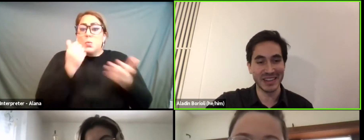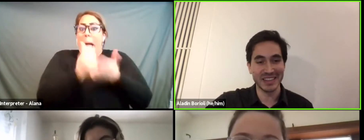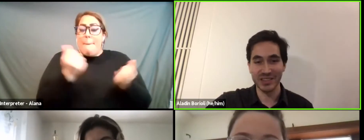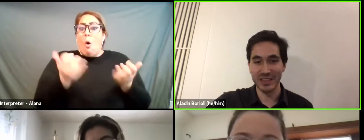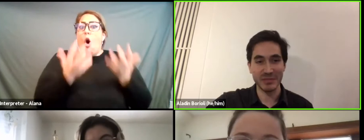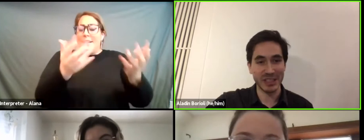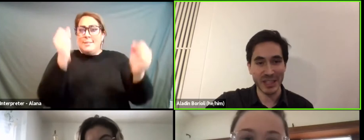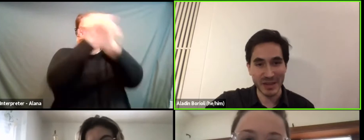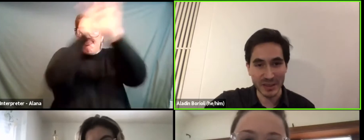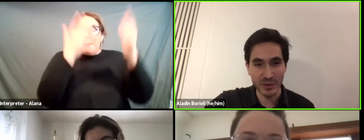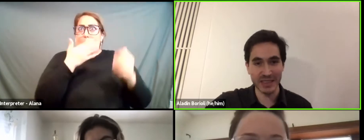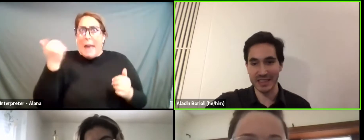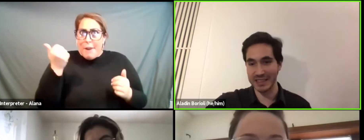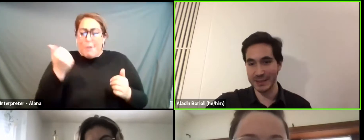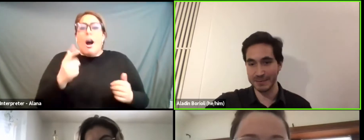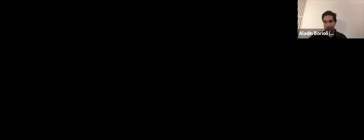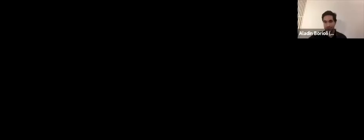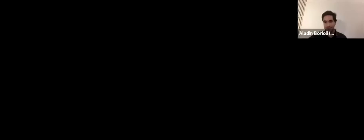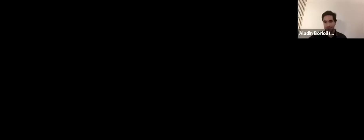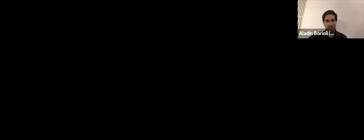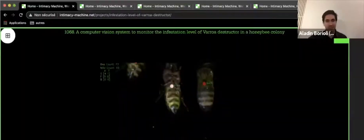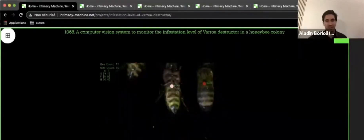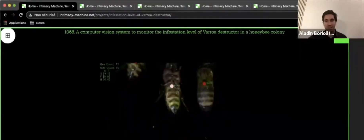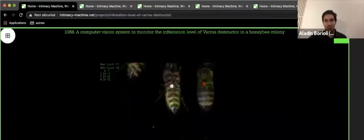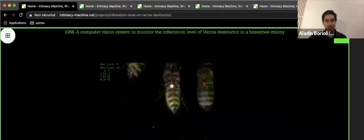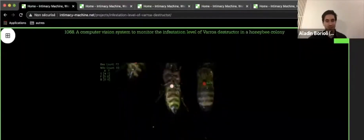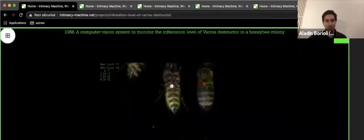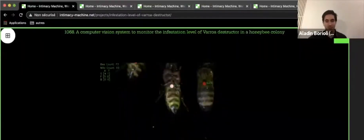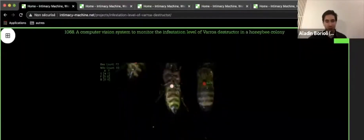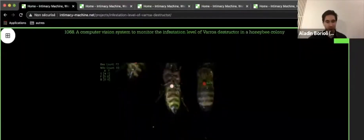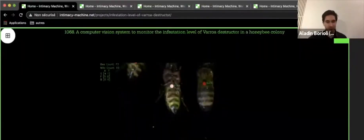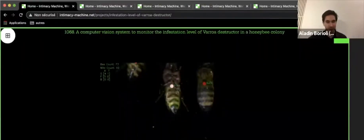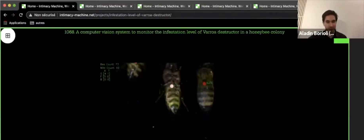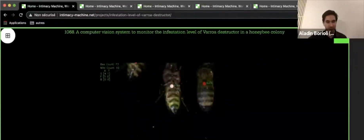So let me share my screen. Just shout if it's not working but it should be fine.